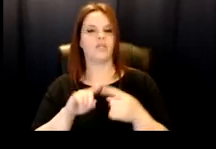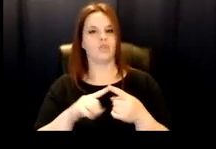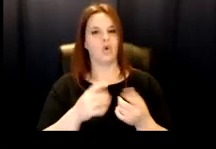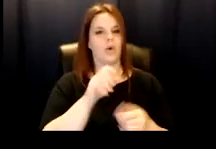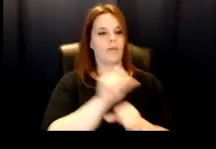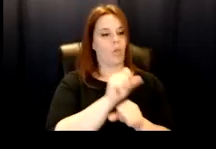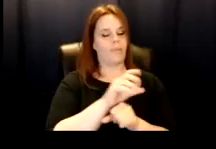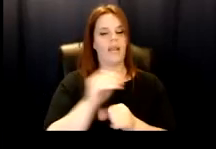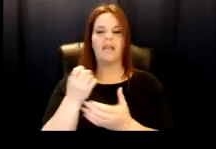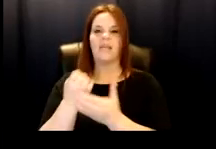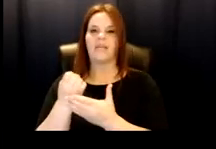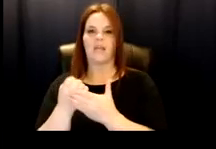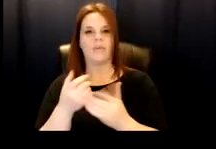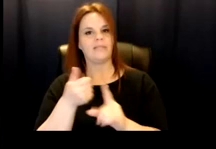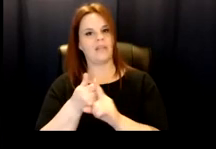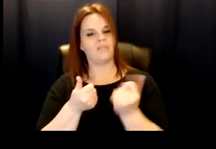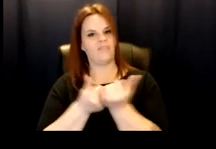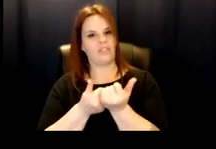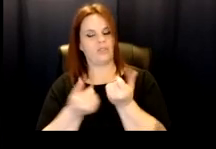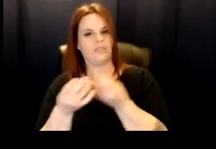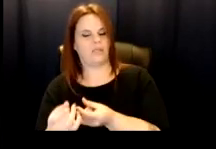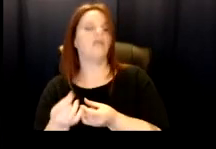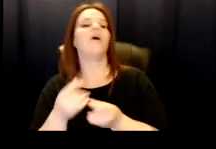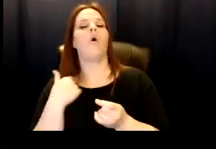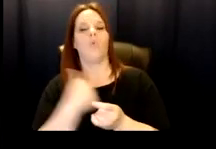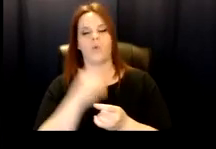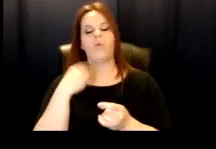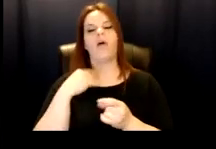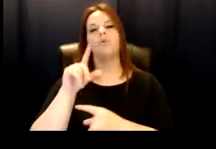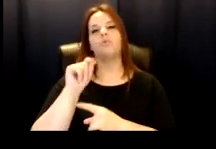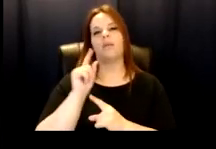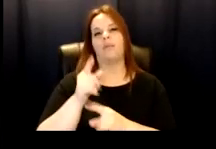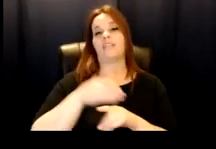questions in the presentation but have 20 minutes after the research presentation. After